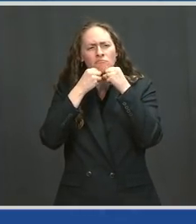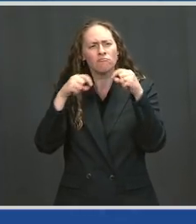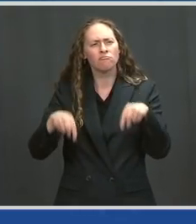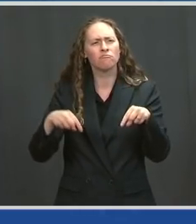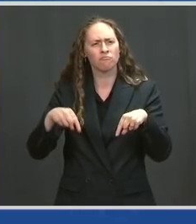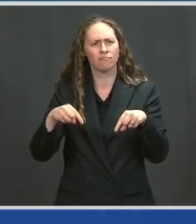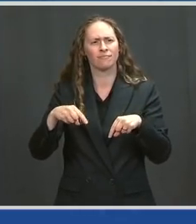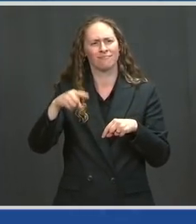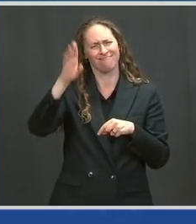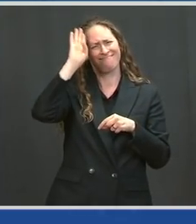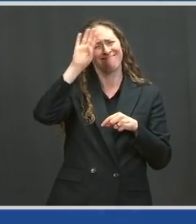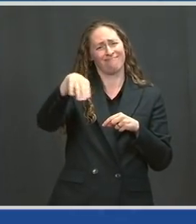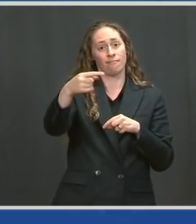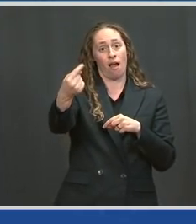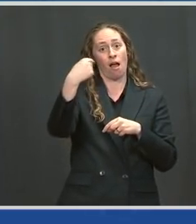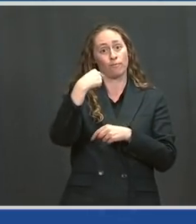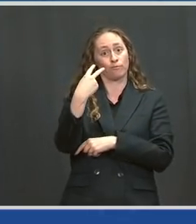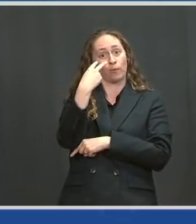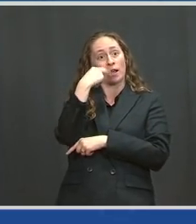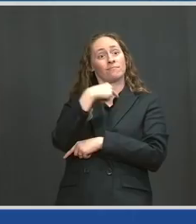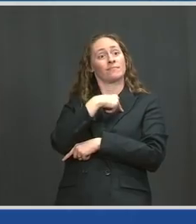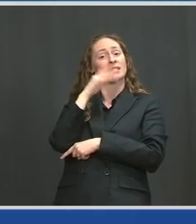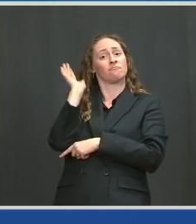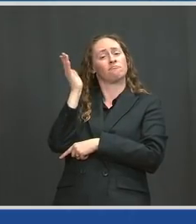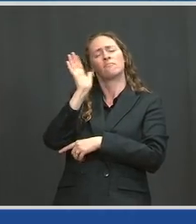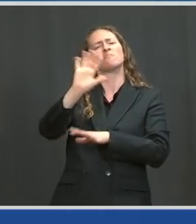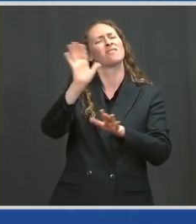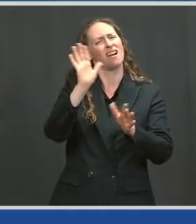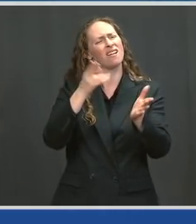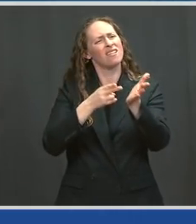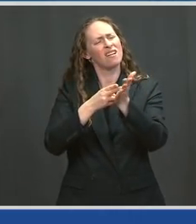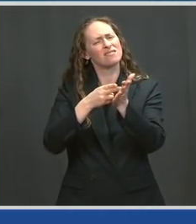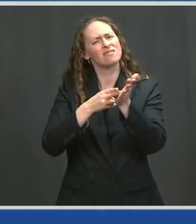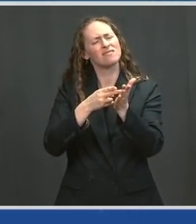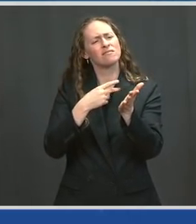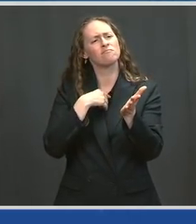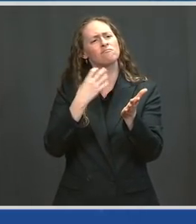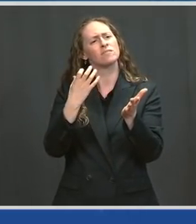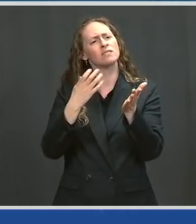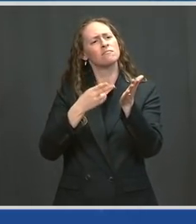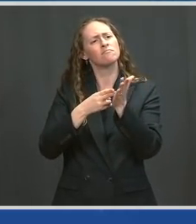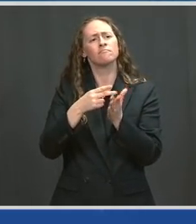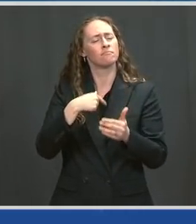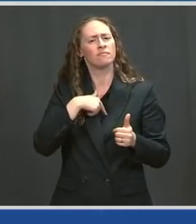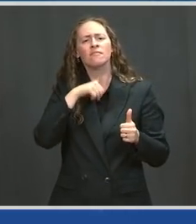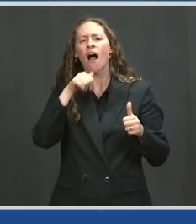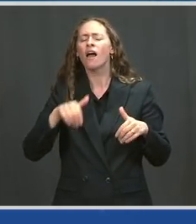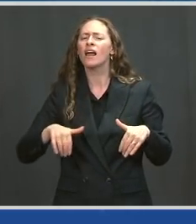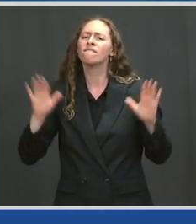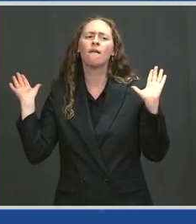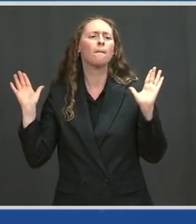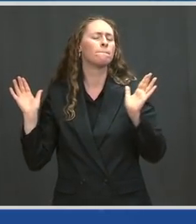But I really mean it, I really mean it, let's not give up, man. Let's not give up.